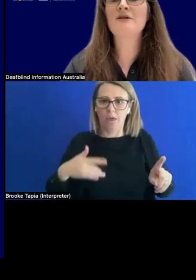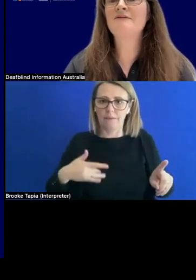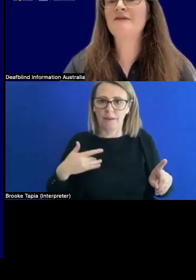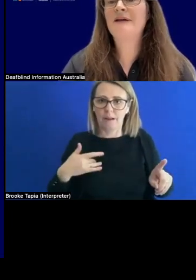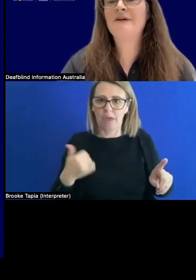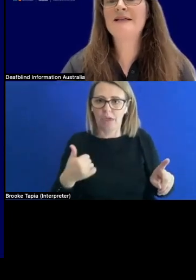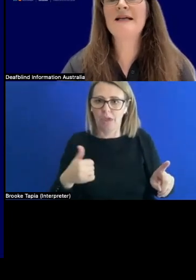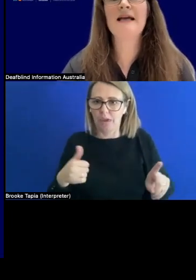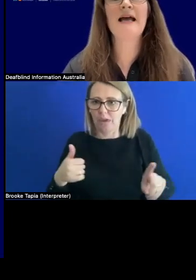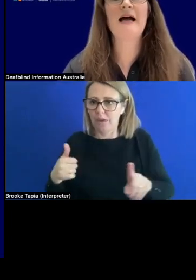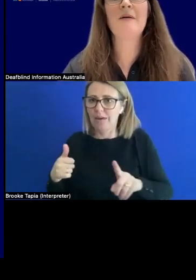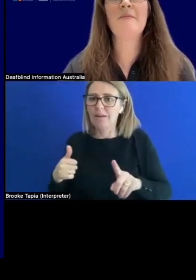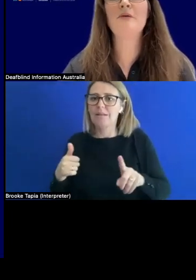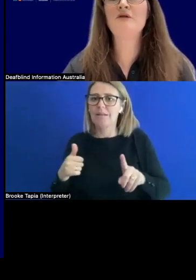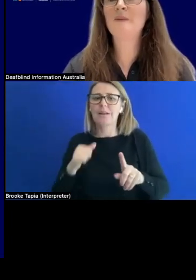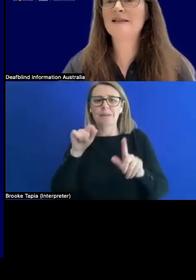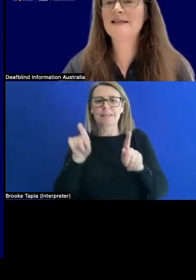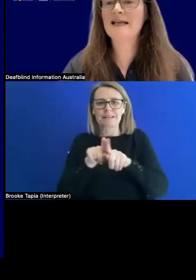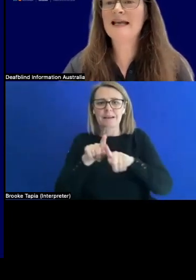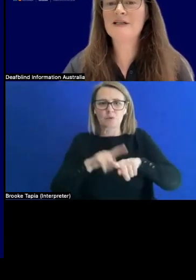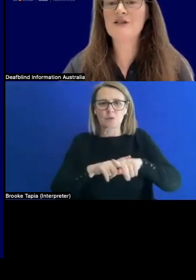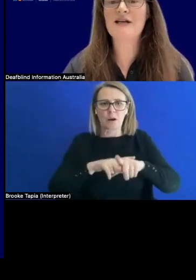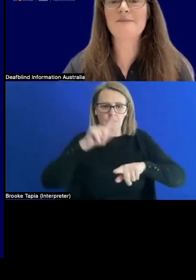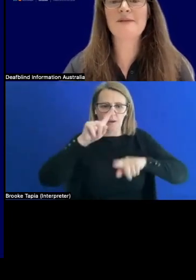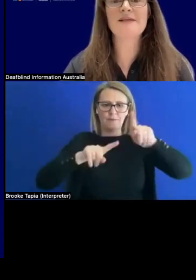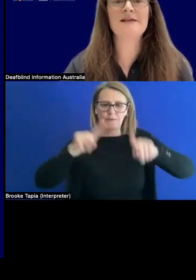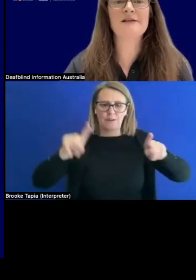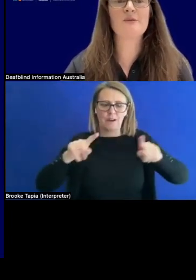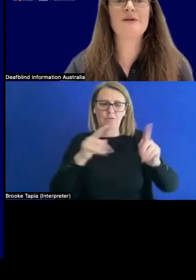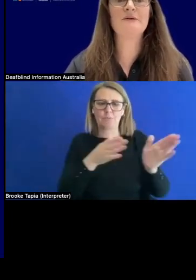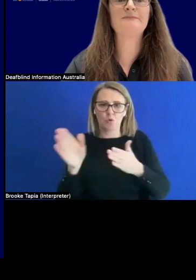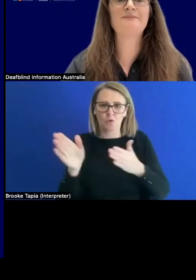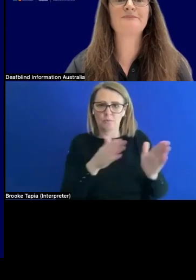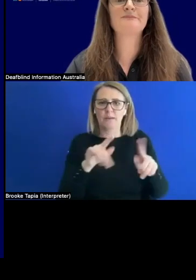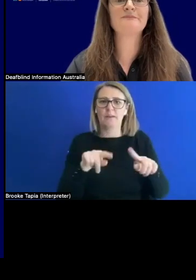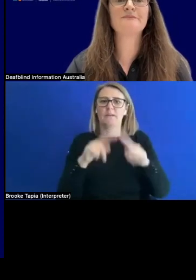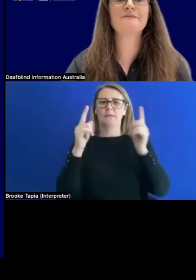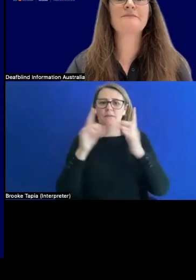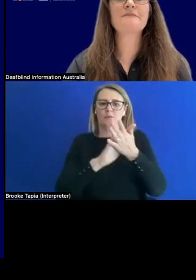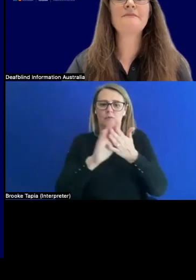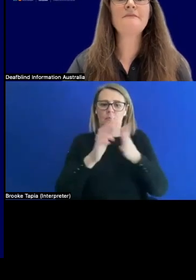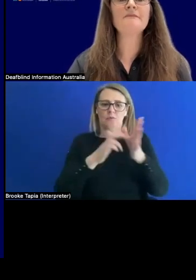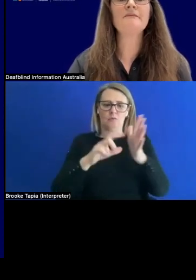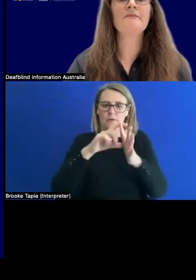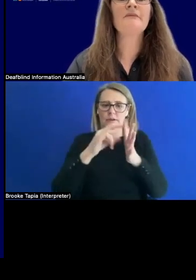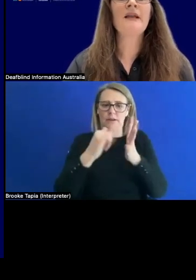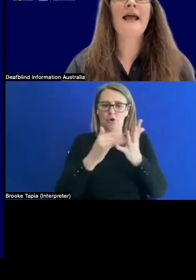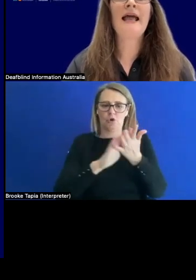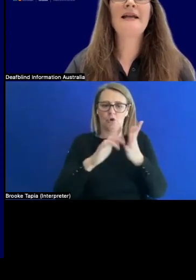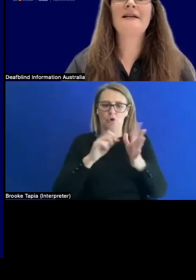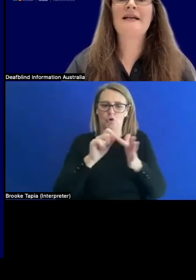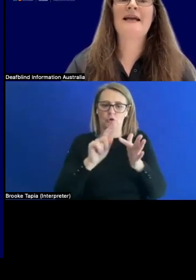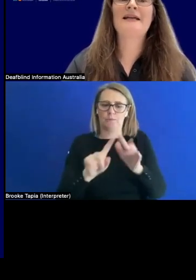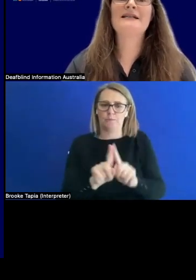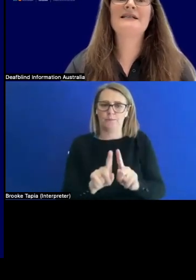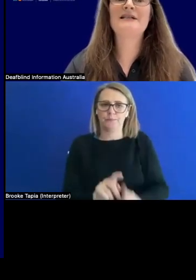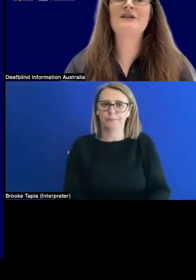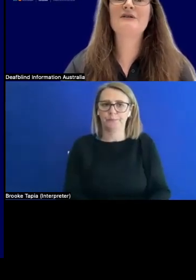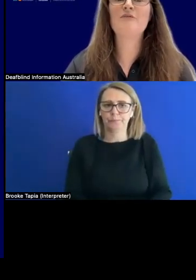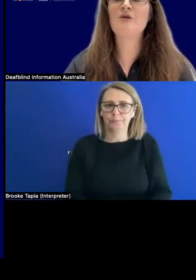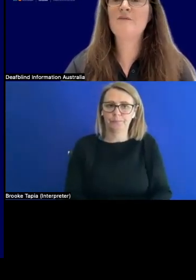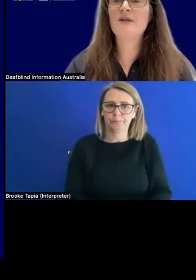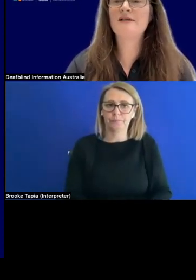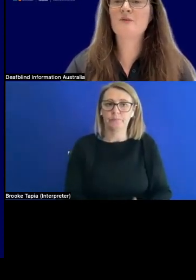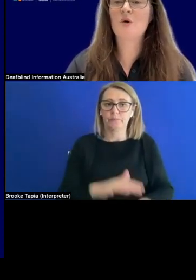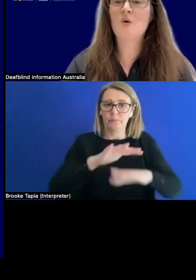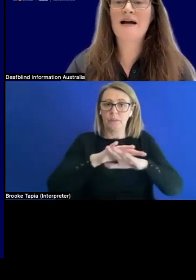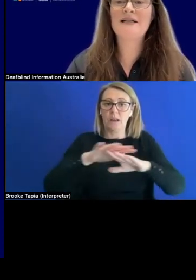also varied movements and hand shapes as well. Hand under hand can teach the movements required